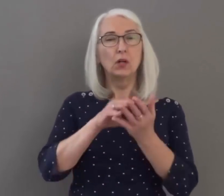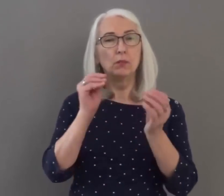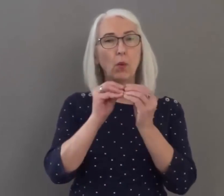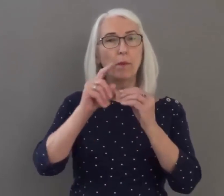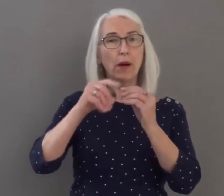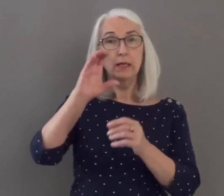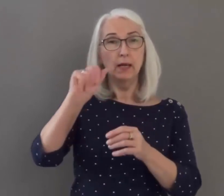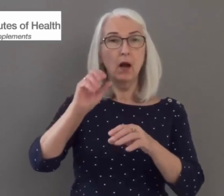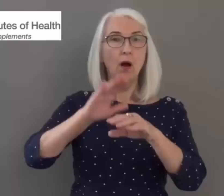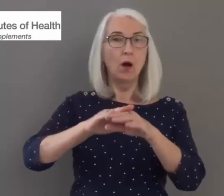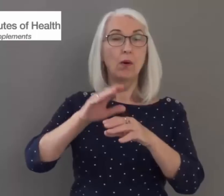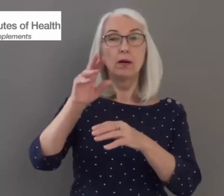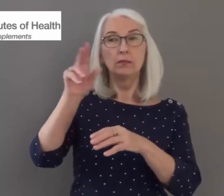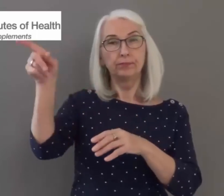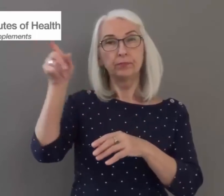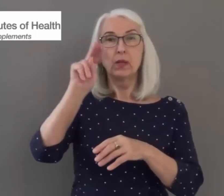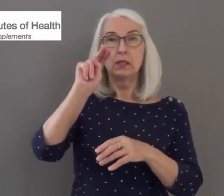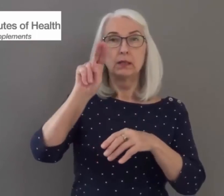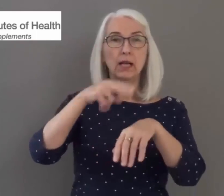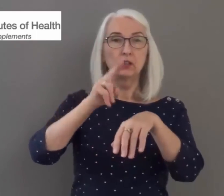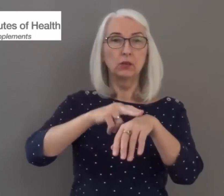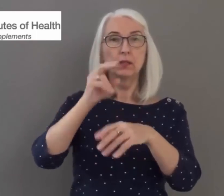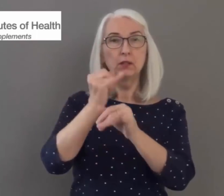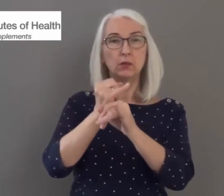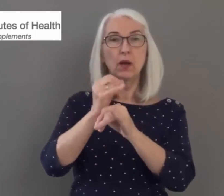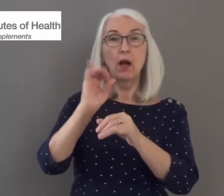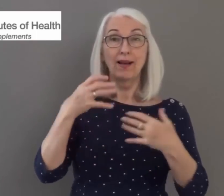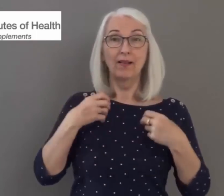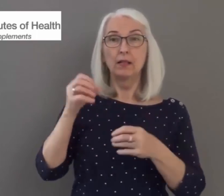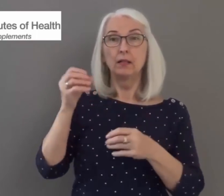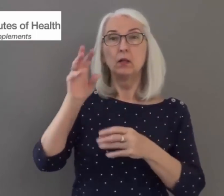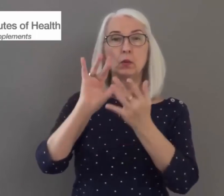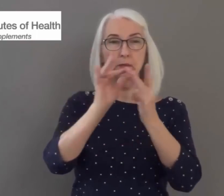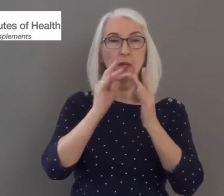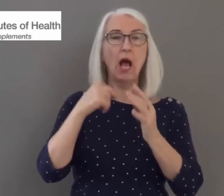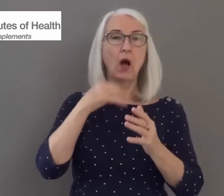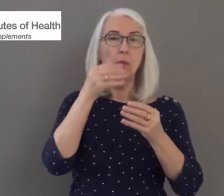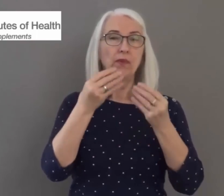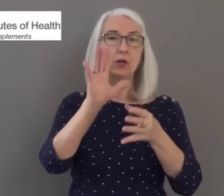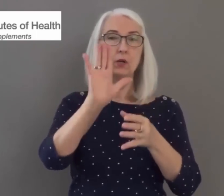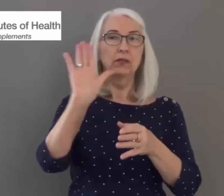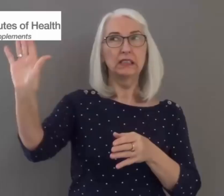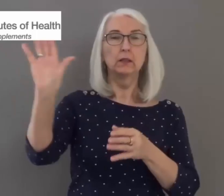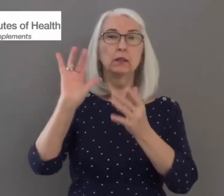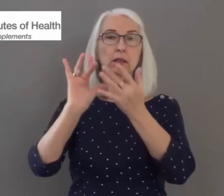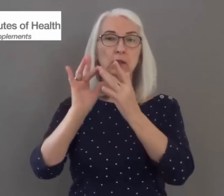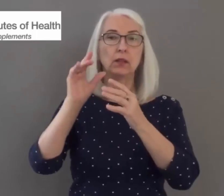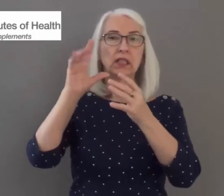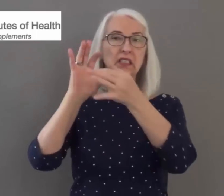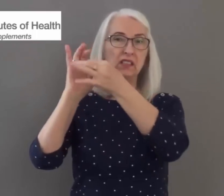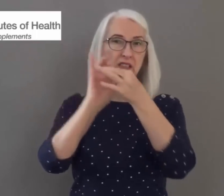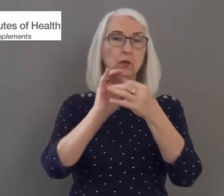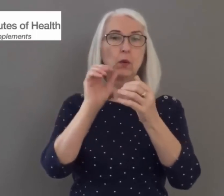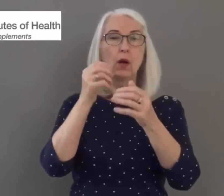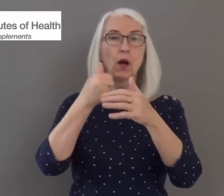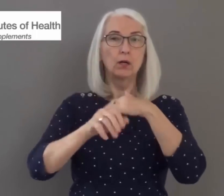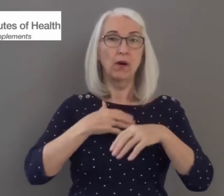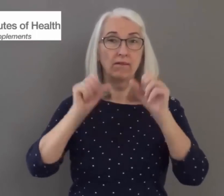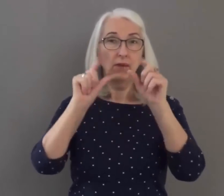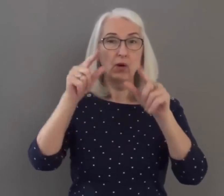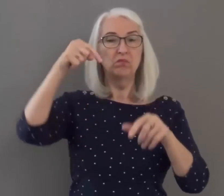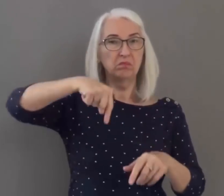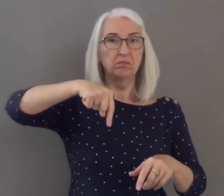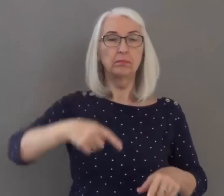Learn more about calcium on the National Institutes of Health website. I will provide you their website link under vlog.